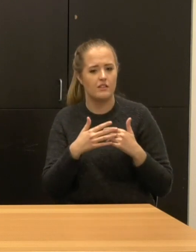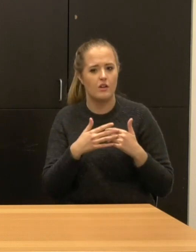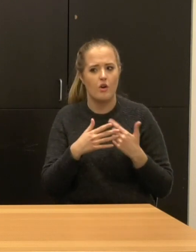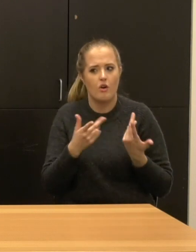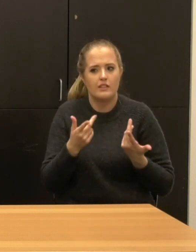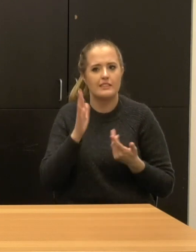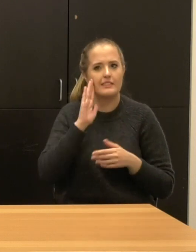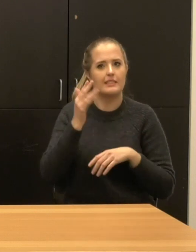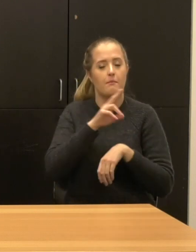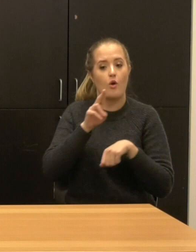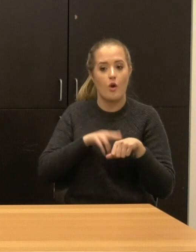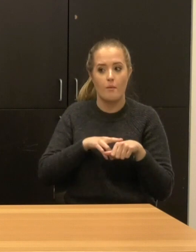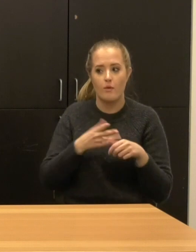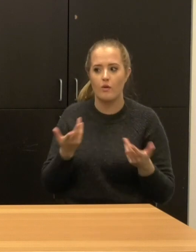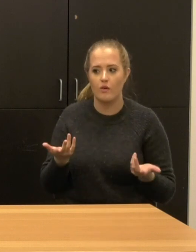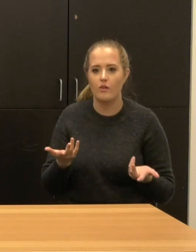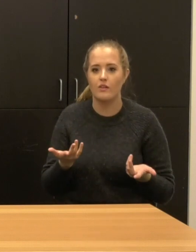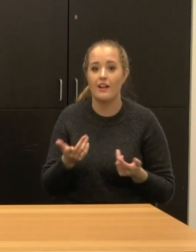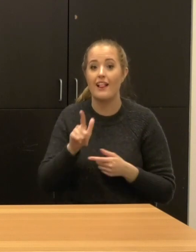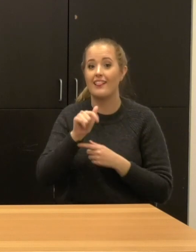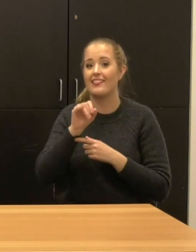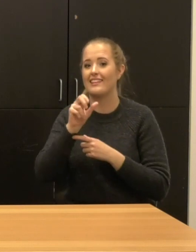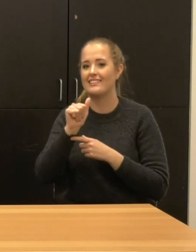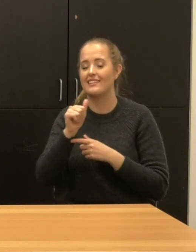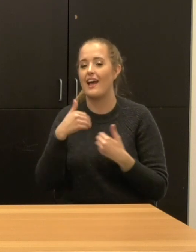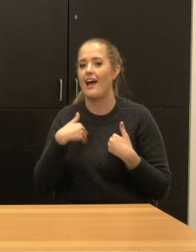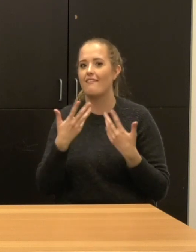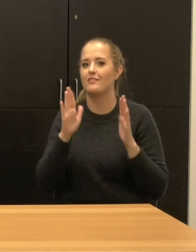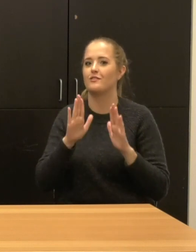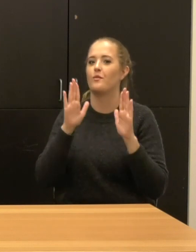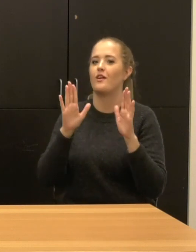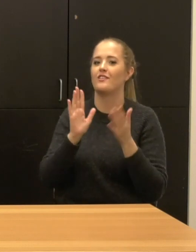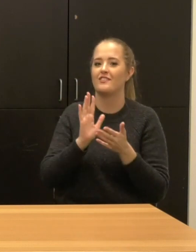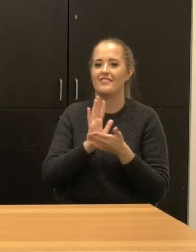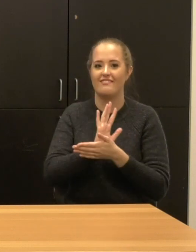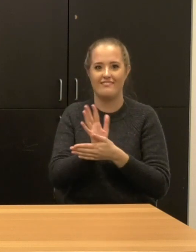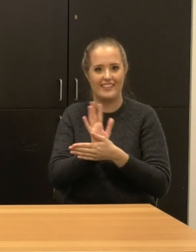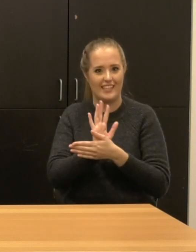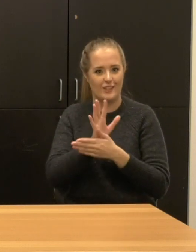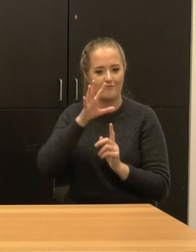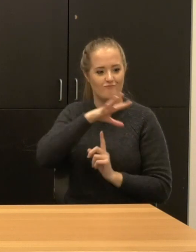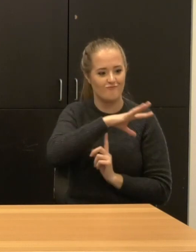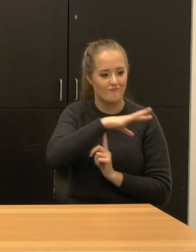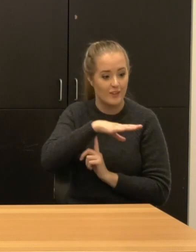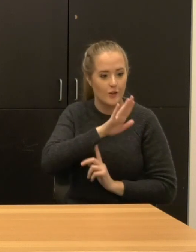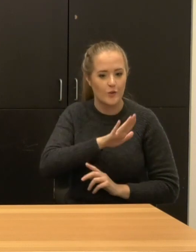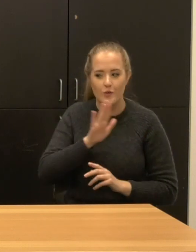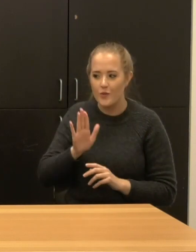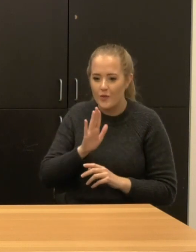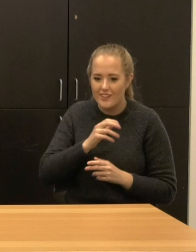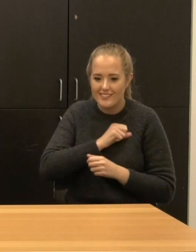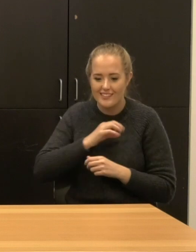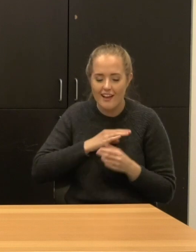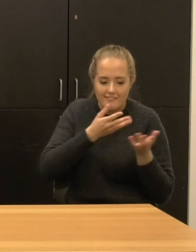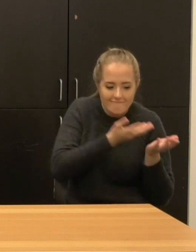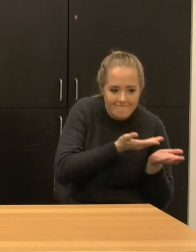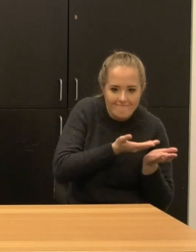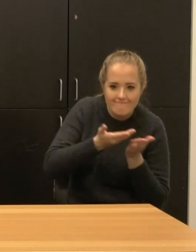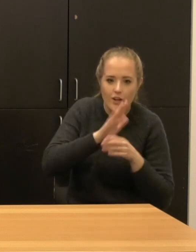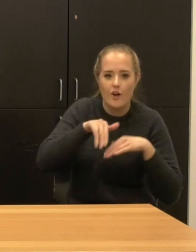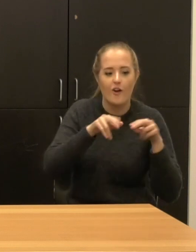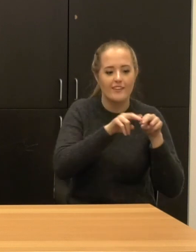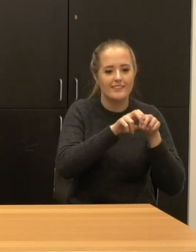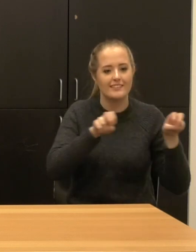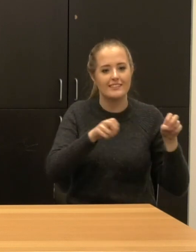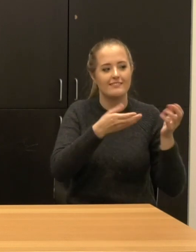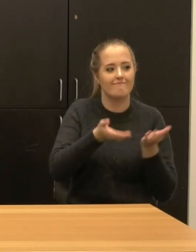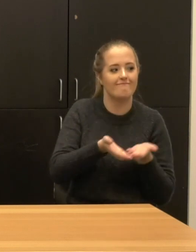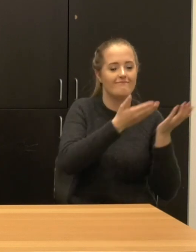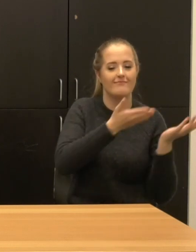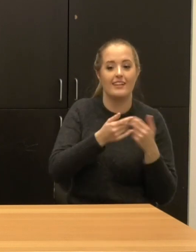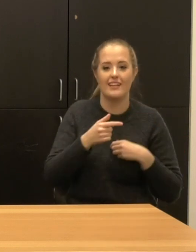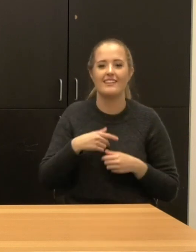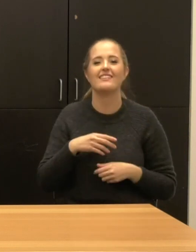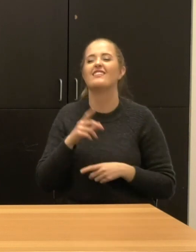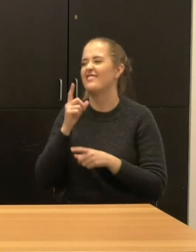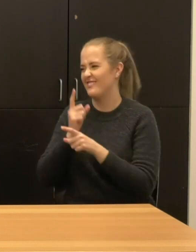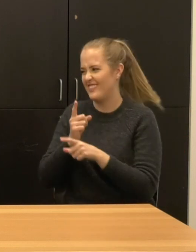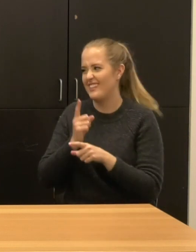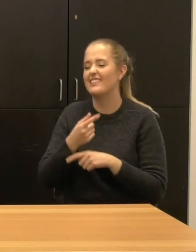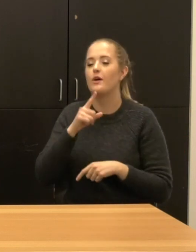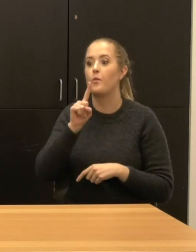This is wonderful video that Lisa has of your staff carrying out the little seats, is like a caterpillar of seats. Janet: OMG, is like one, two, third go. It was like ten of them.